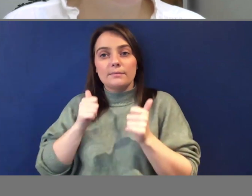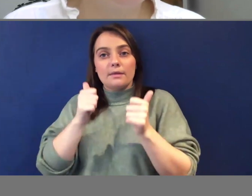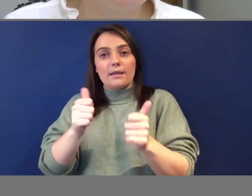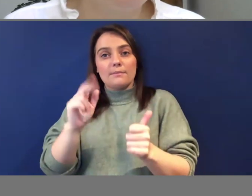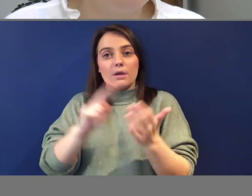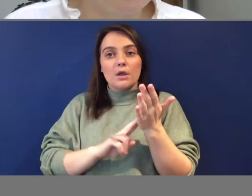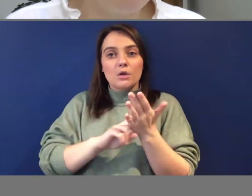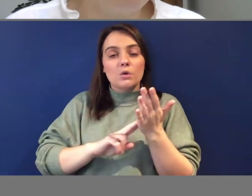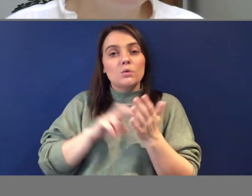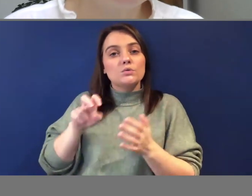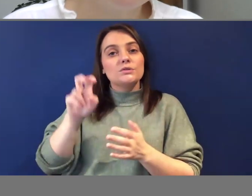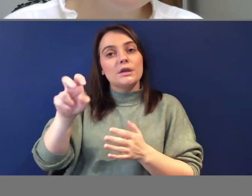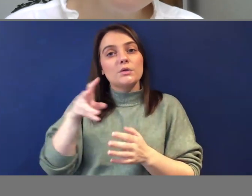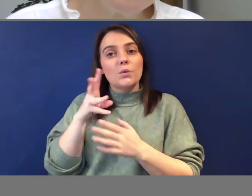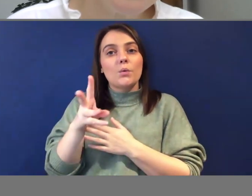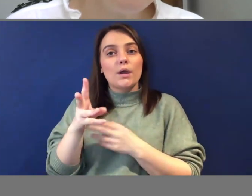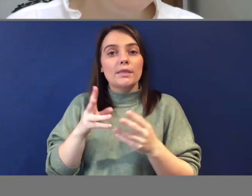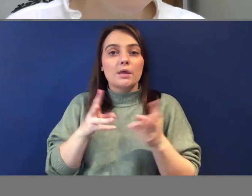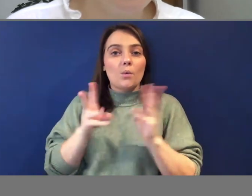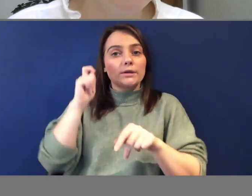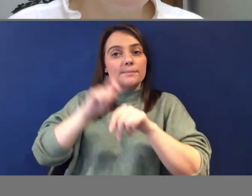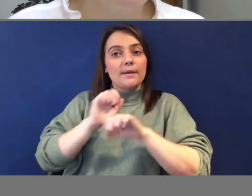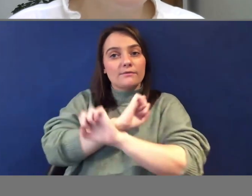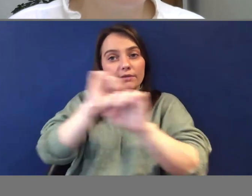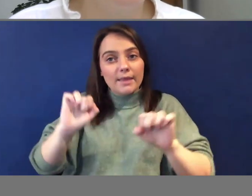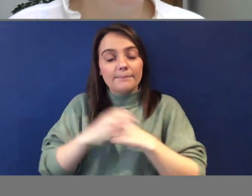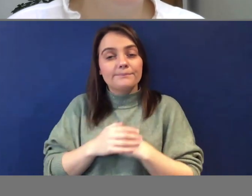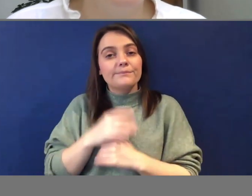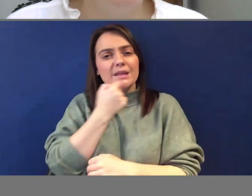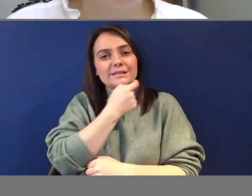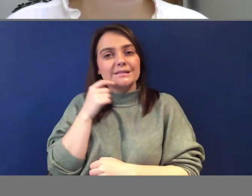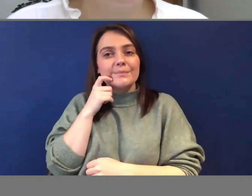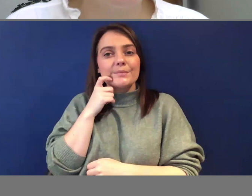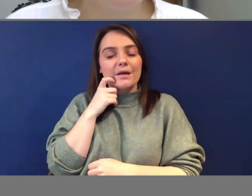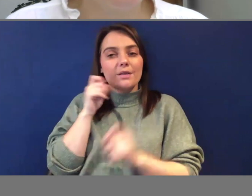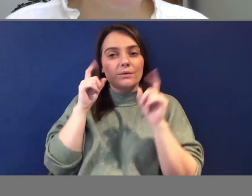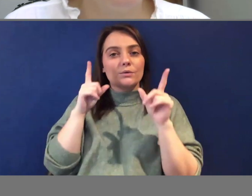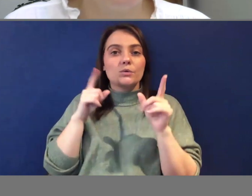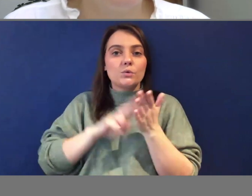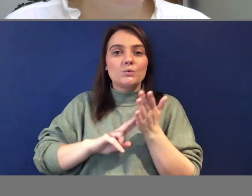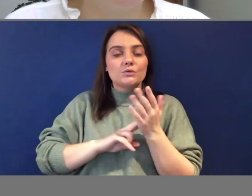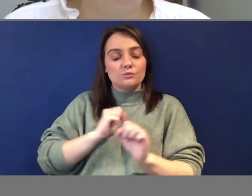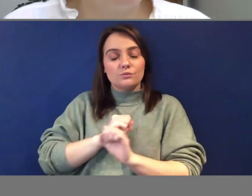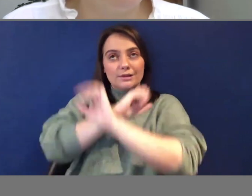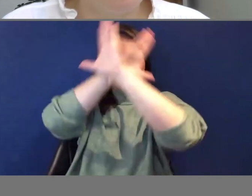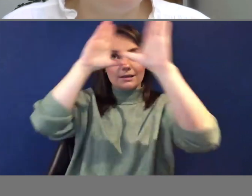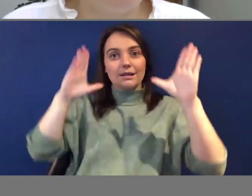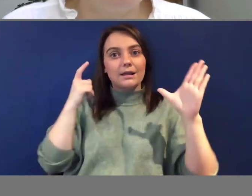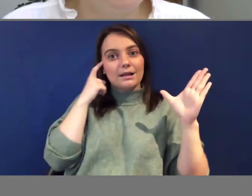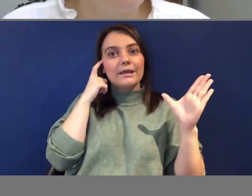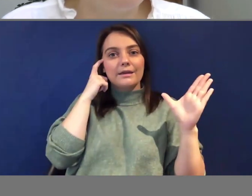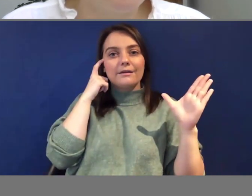that's most suitable for them simple and intuitive use so the should be very clear where the top and